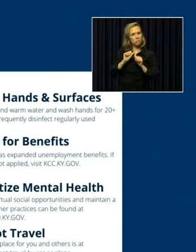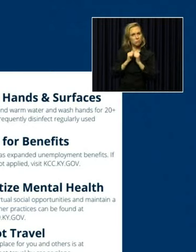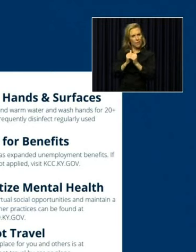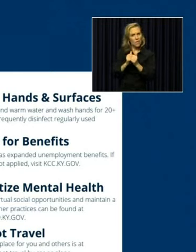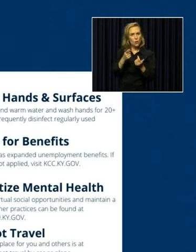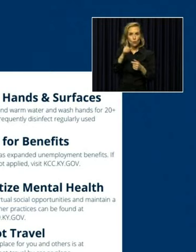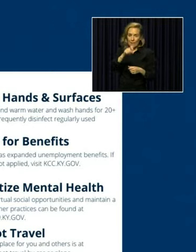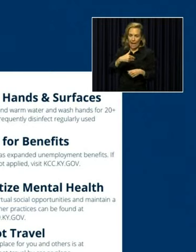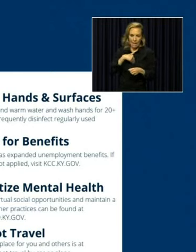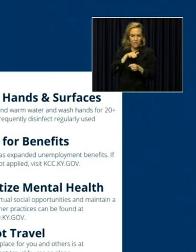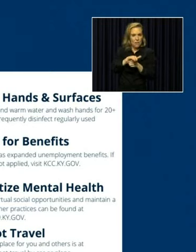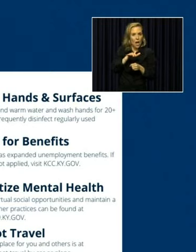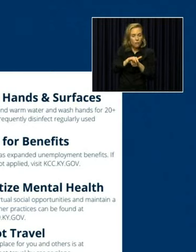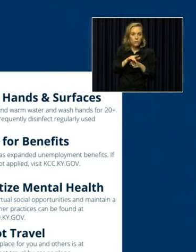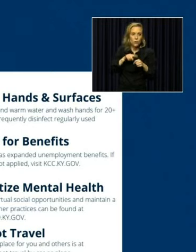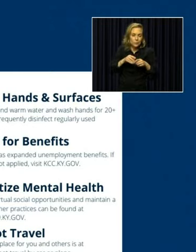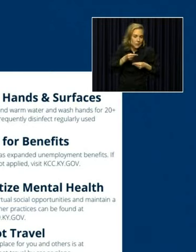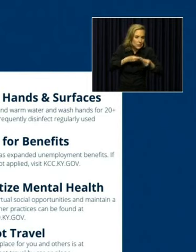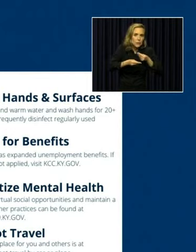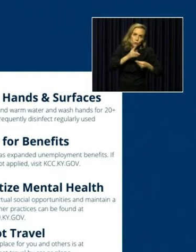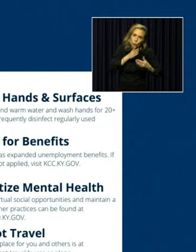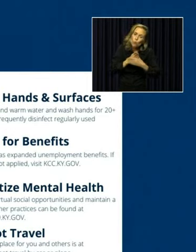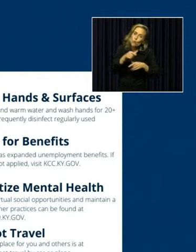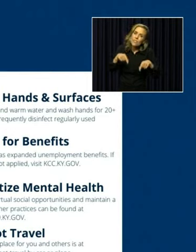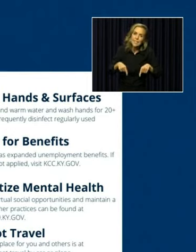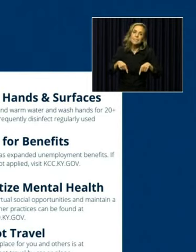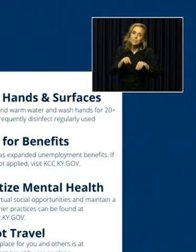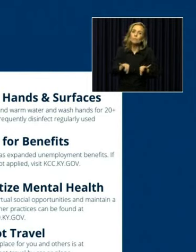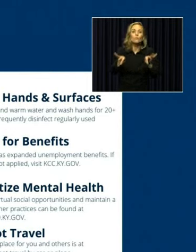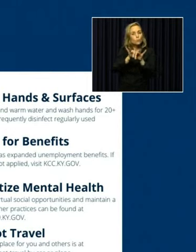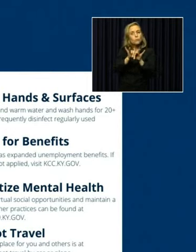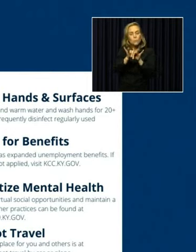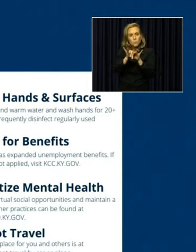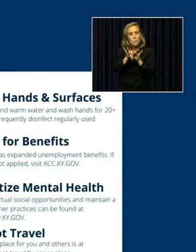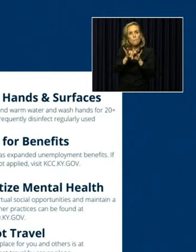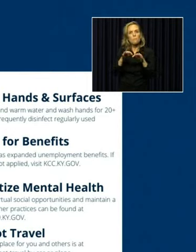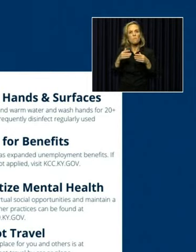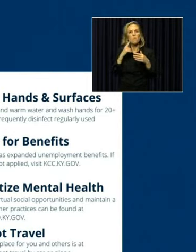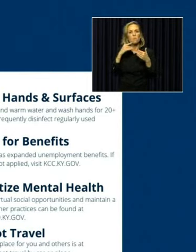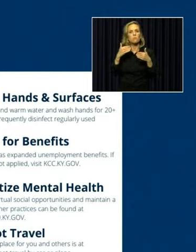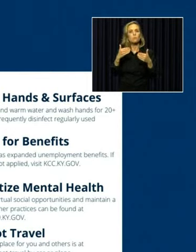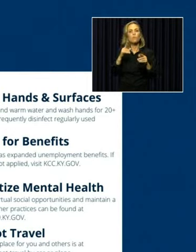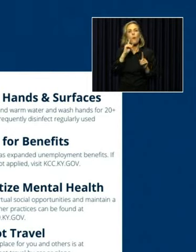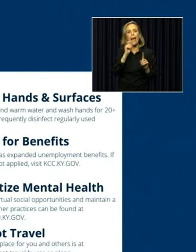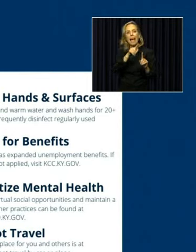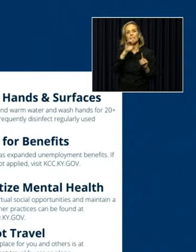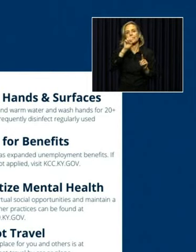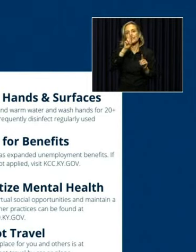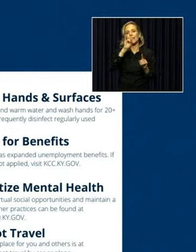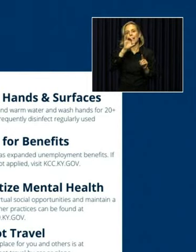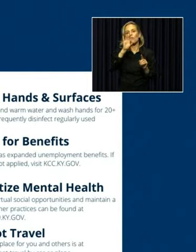YOU ARE WALKING PAST PEOPLE AND JUST SMILING AND SAYING HI, JUST